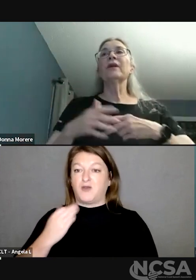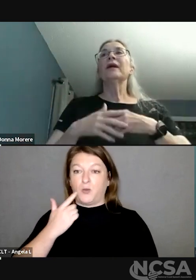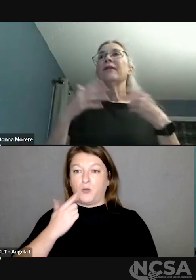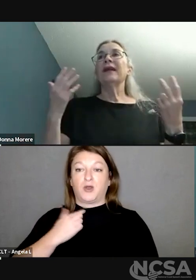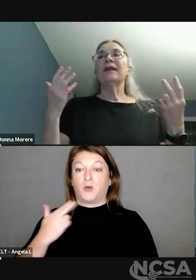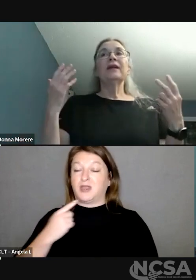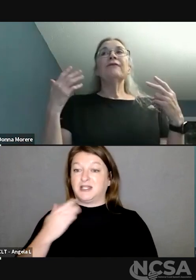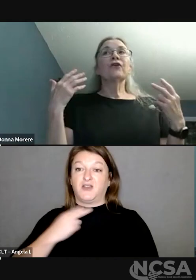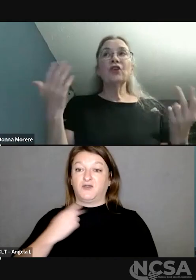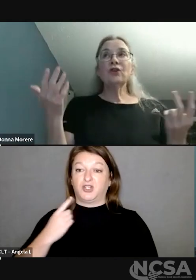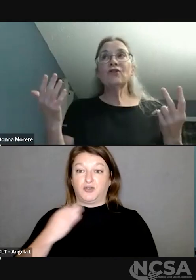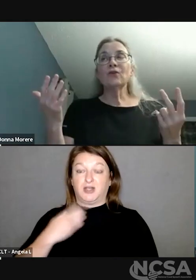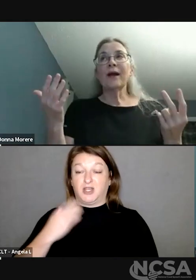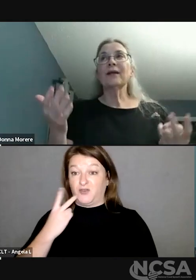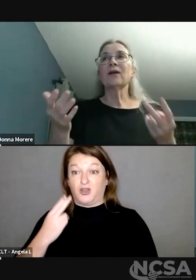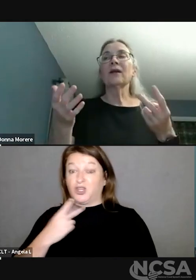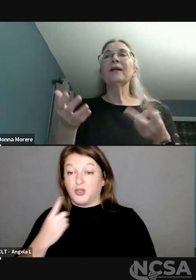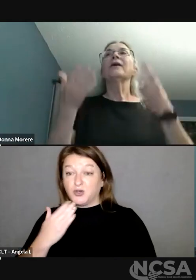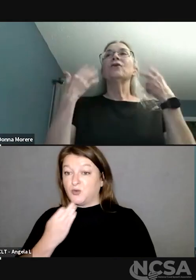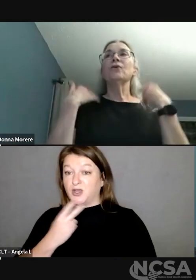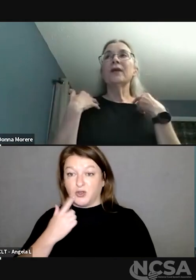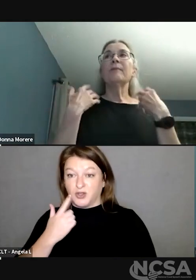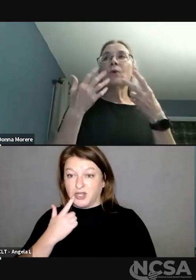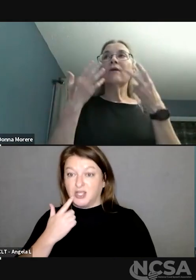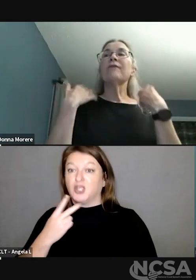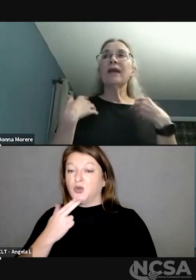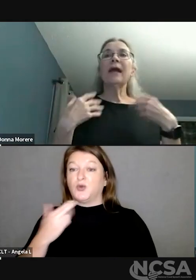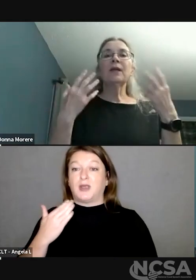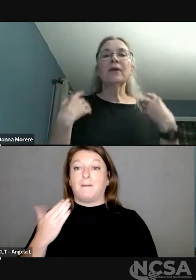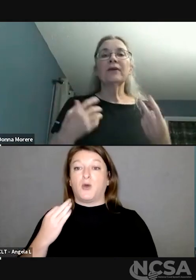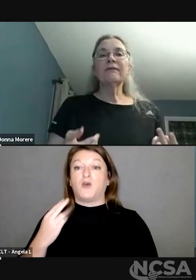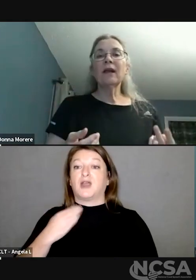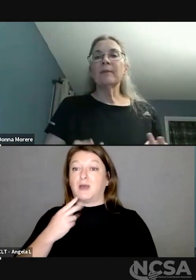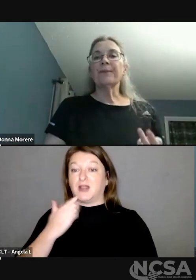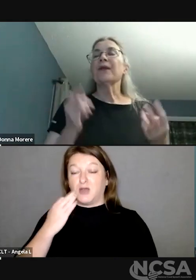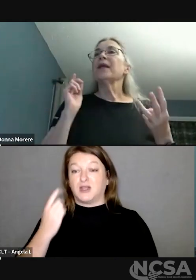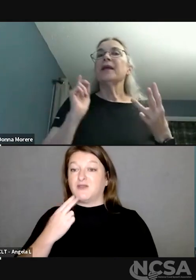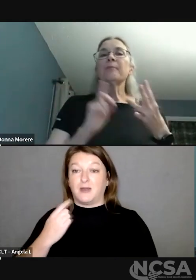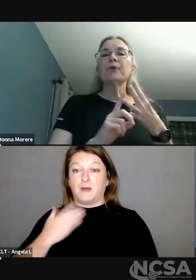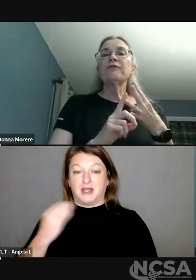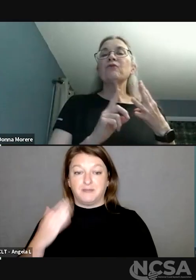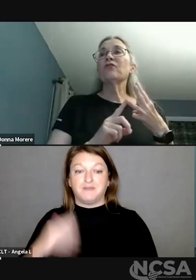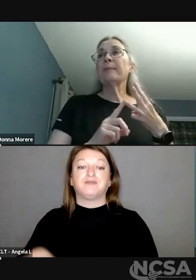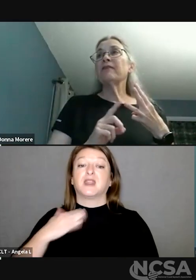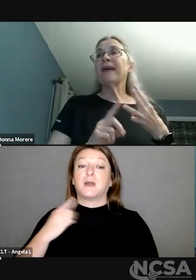that if you're cued to regularly, you get more vocabulary development improved receptive,